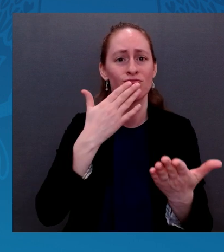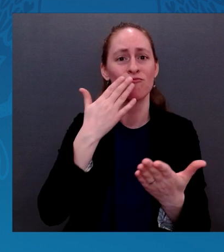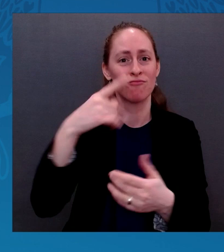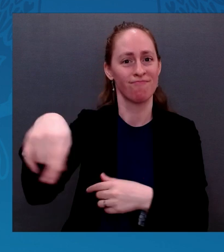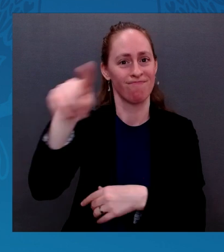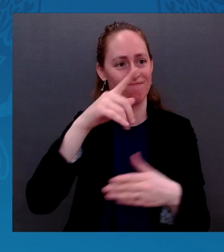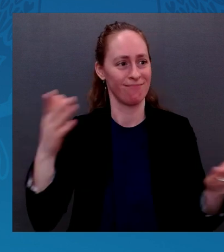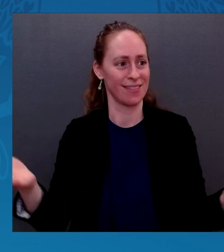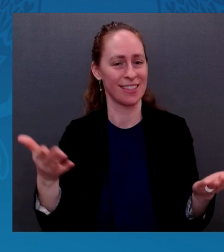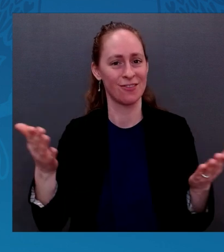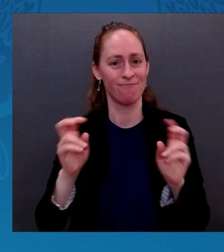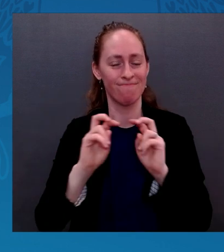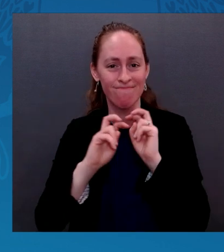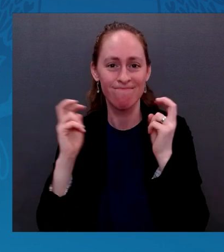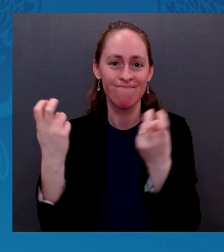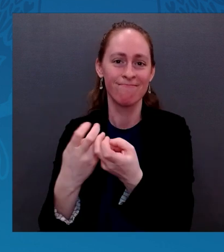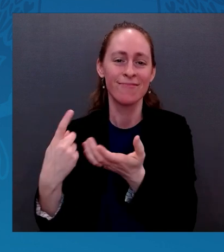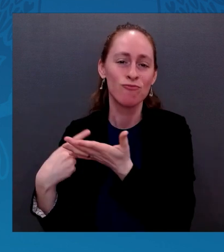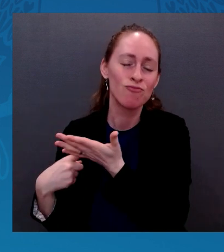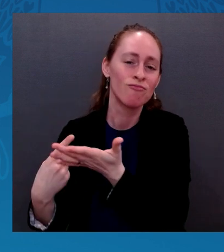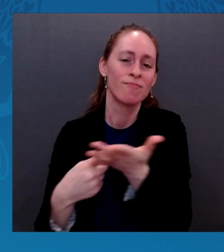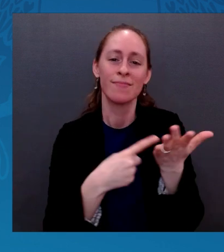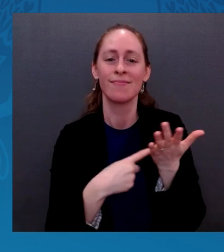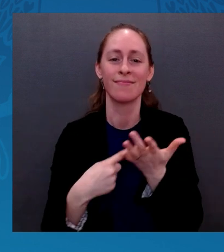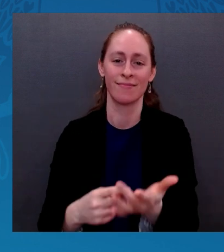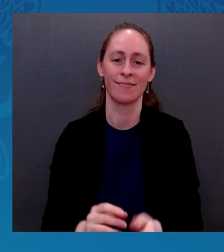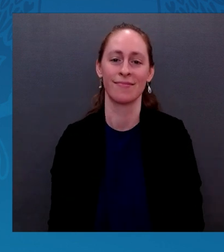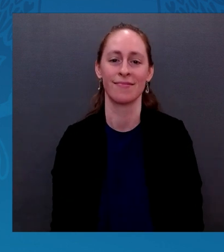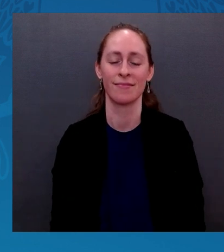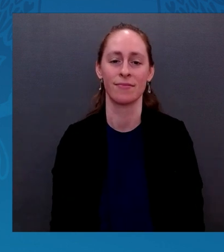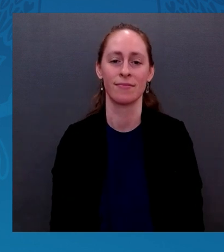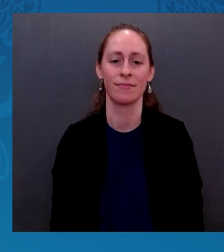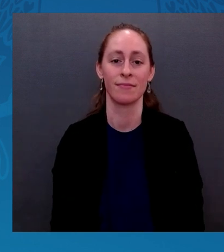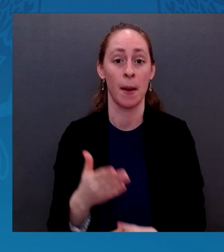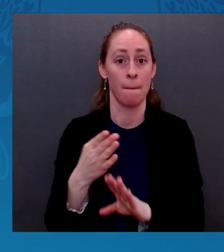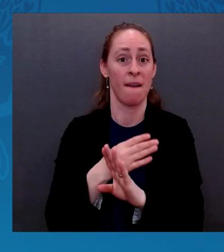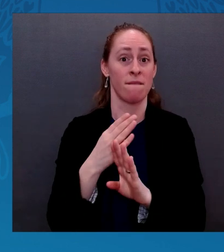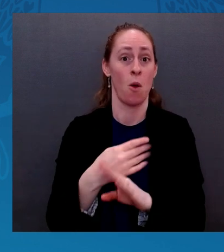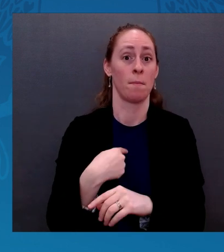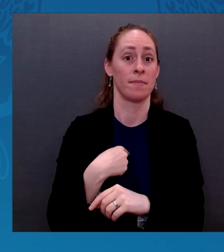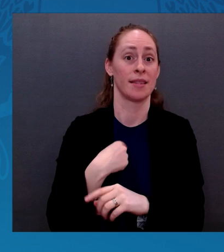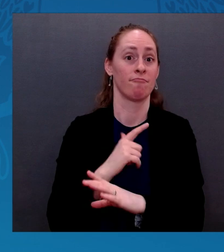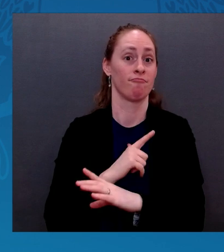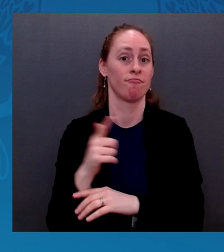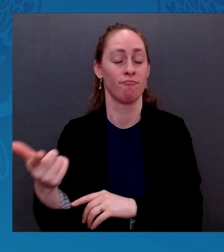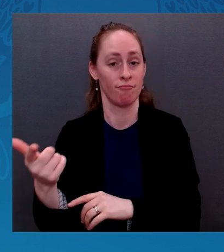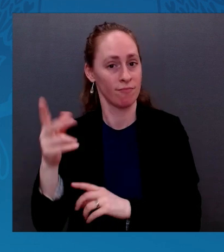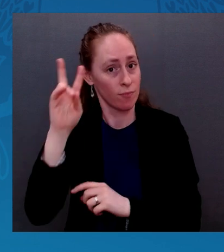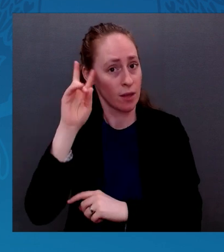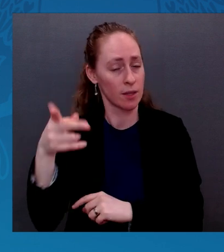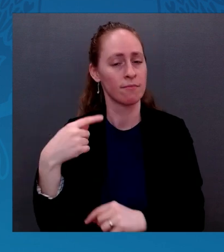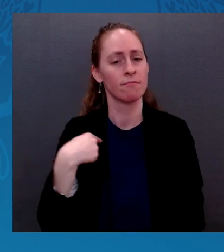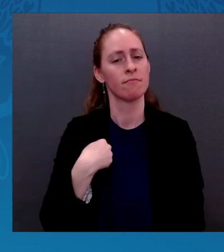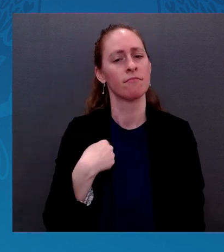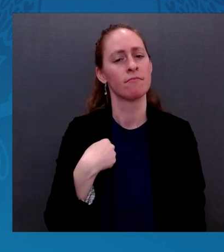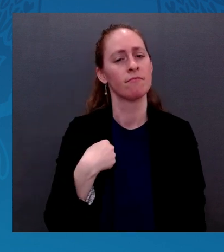I would be remiss if we did not ask our fearless leader, the mayor, to just say a few remarks before the Vice President closes it out for me.